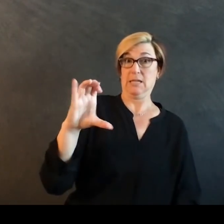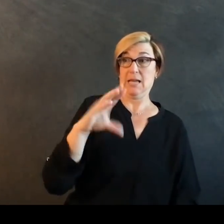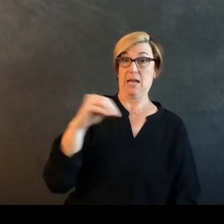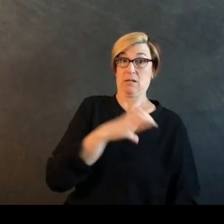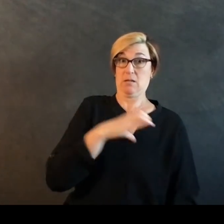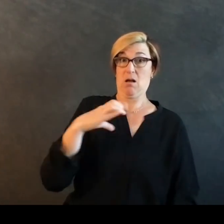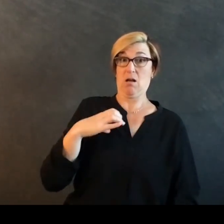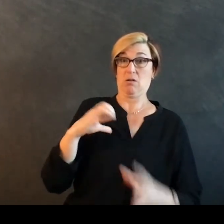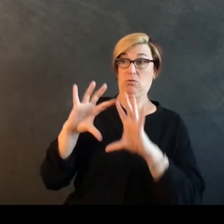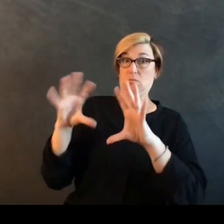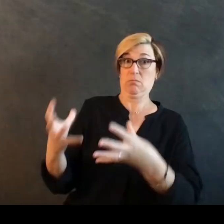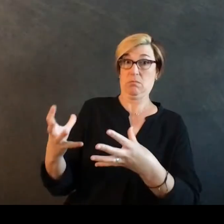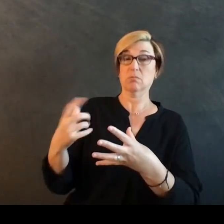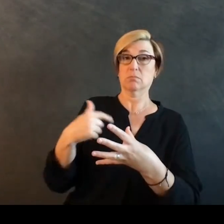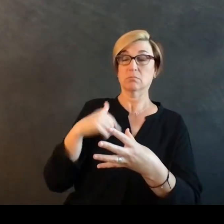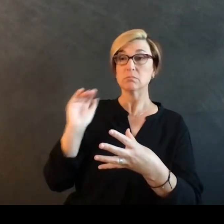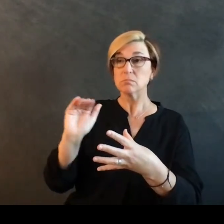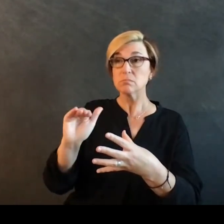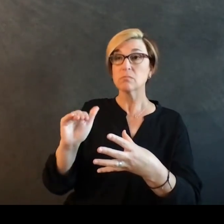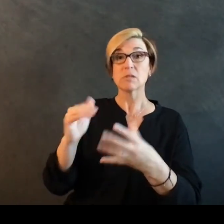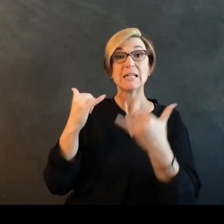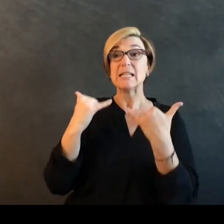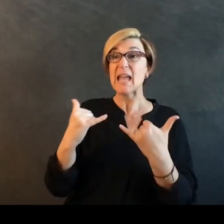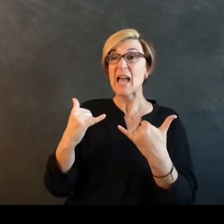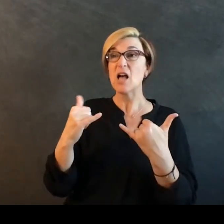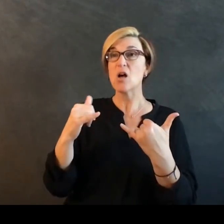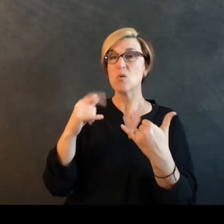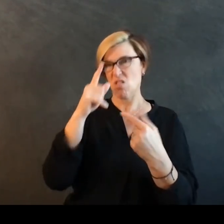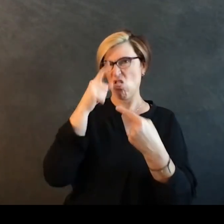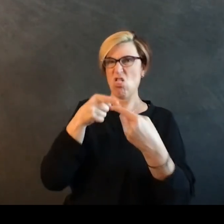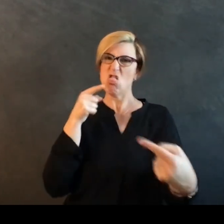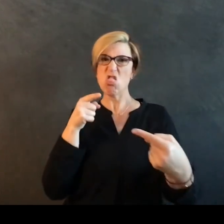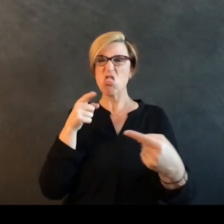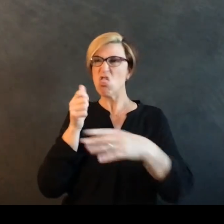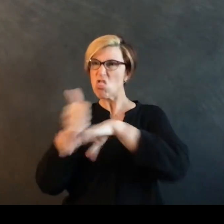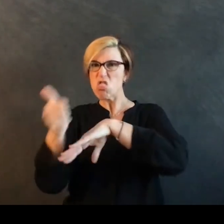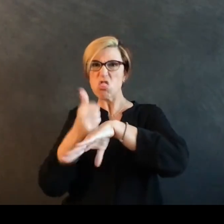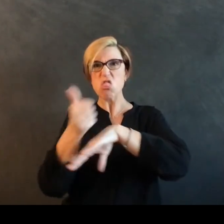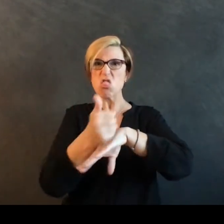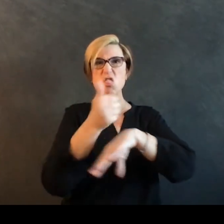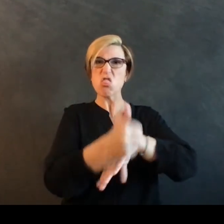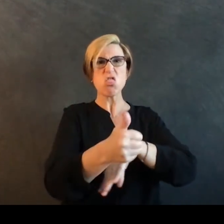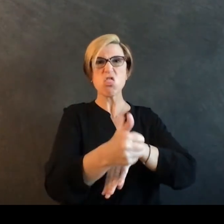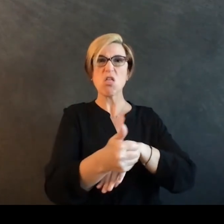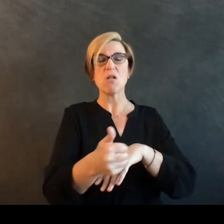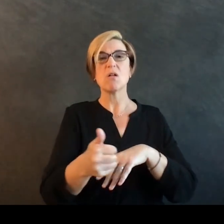is not the time for politics endless partisan investigations here we go again